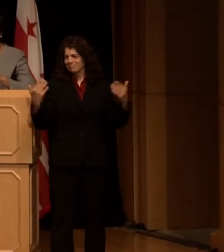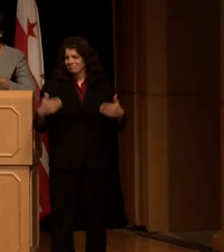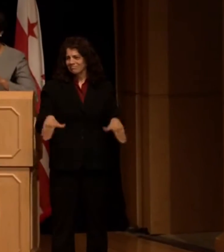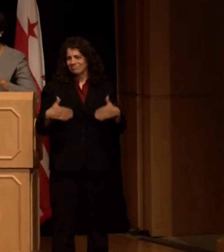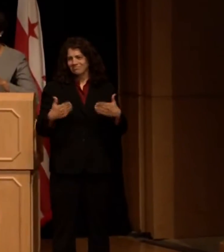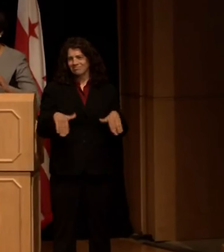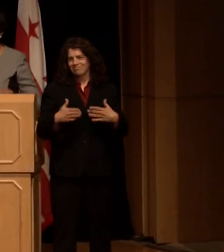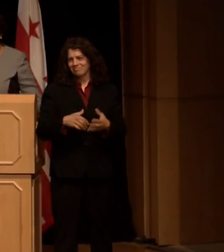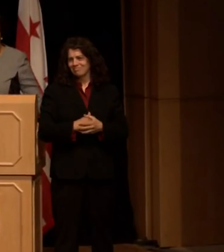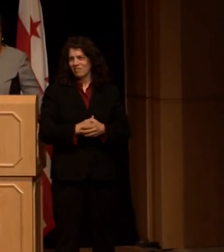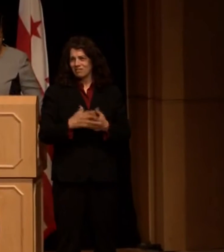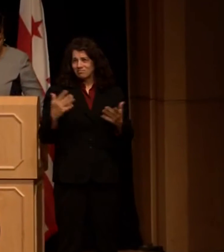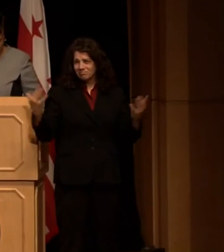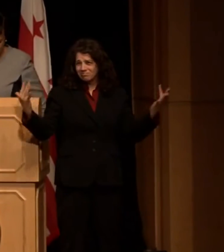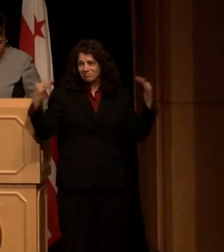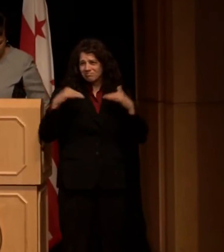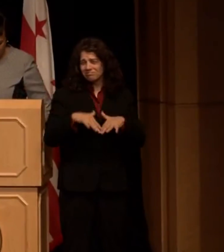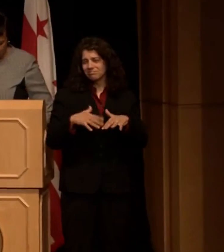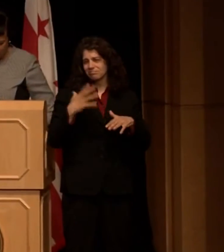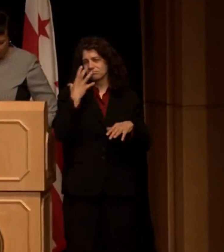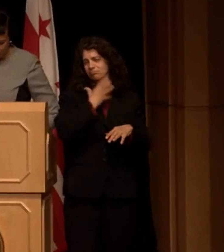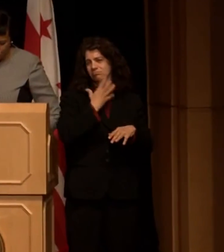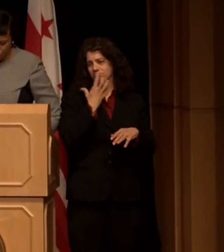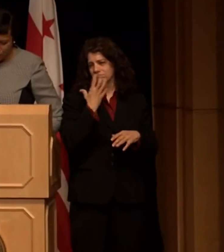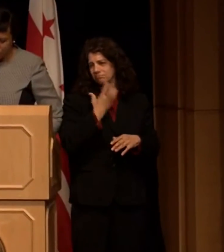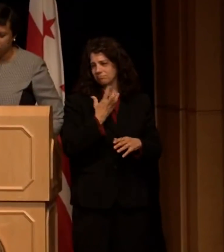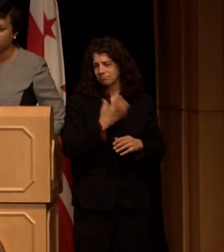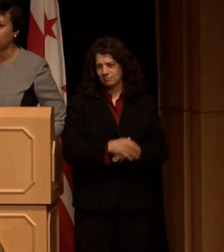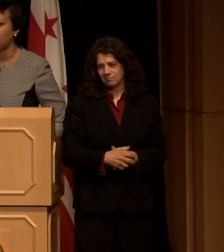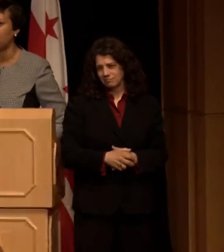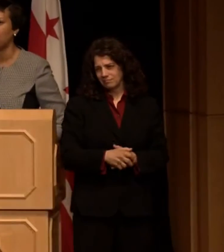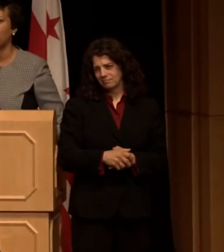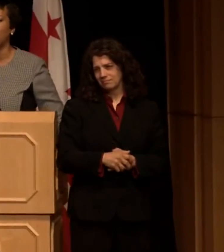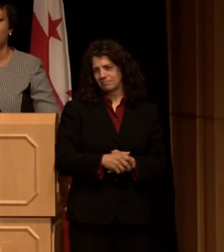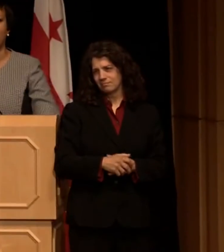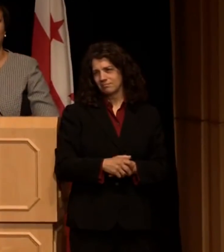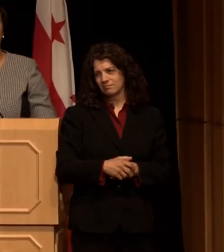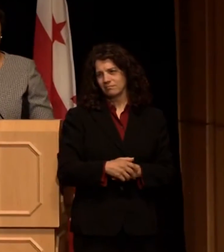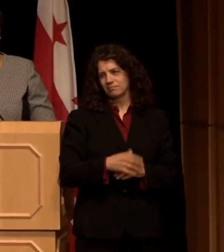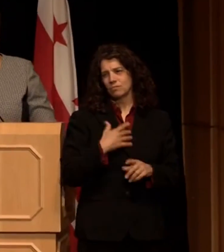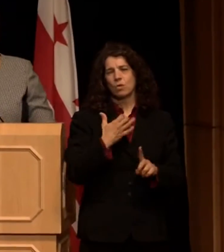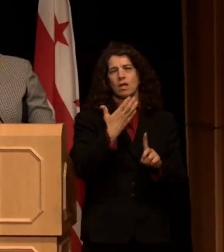AND LET ME ADD MY THANKS TO ANDREW GELFUSO FOR PARTNERING